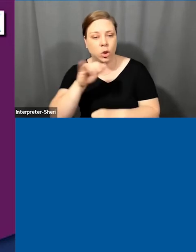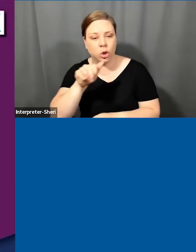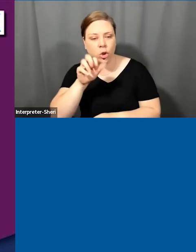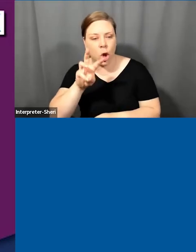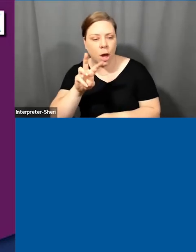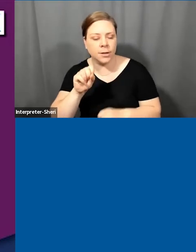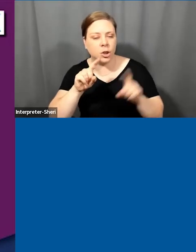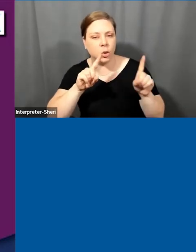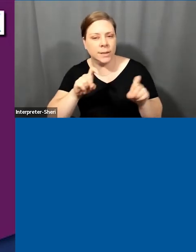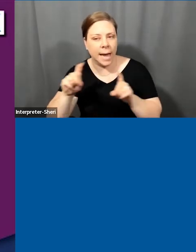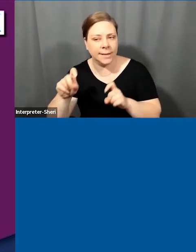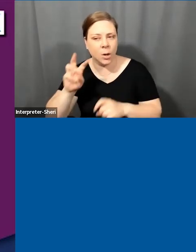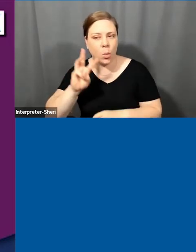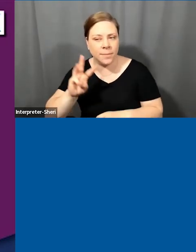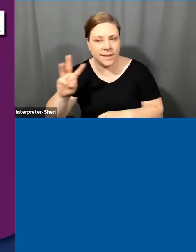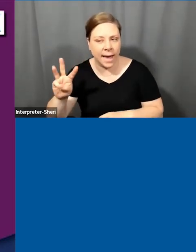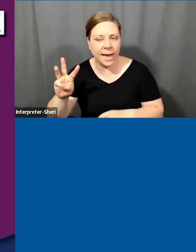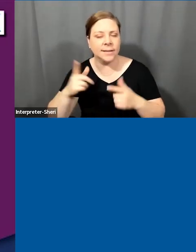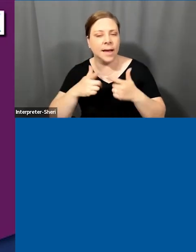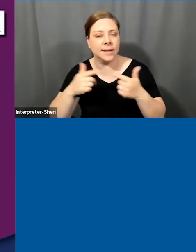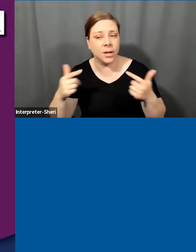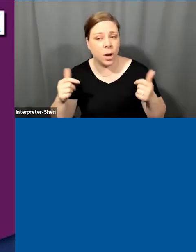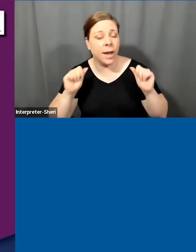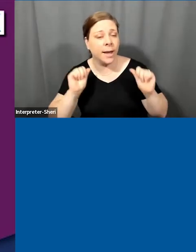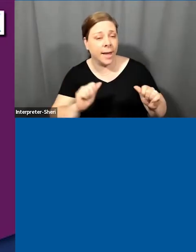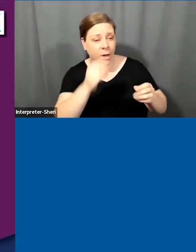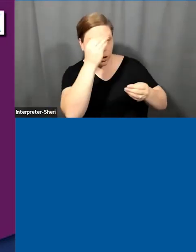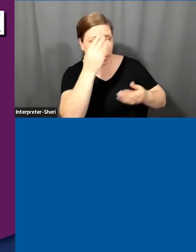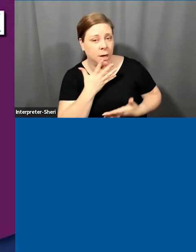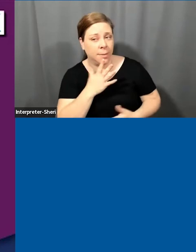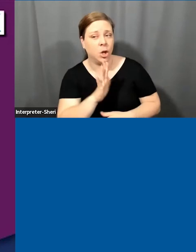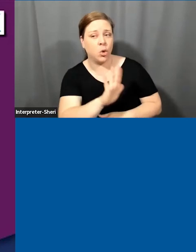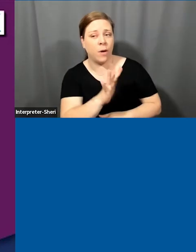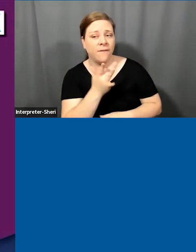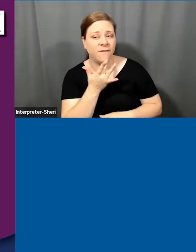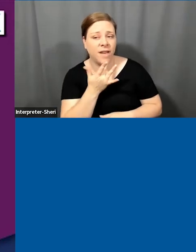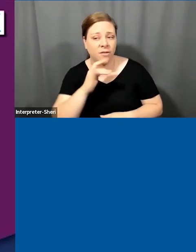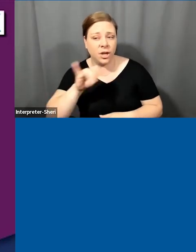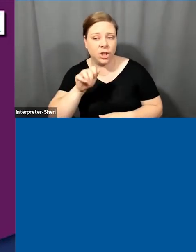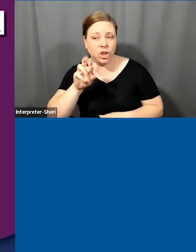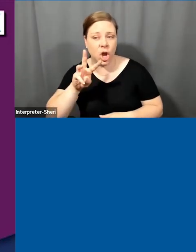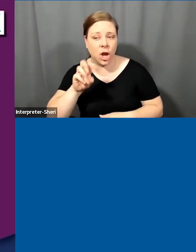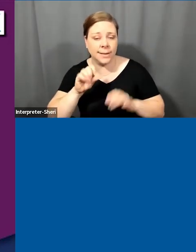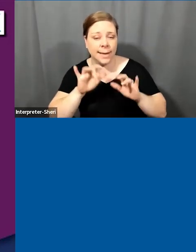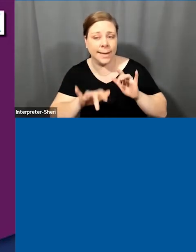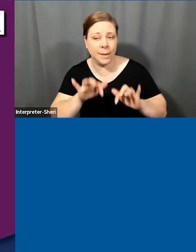PowerPoints, PDFs, et cetera. Can you share some of your favorite JAWS keyboard features that could be useful for someone who's not